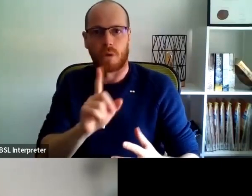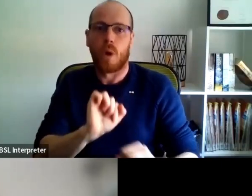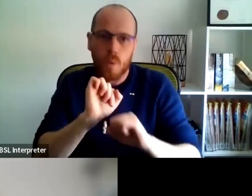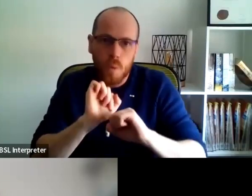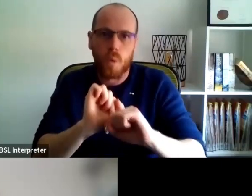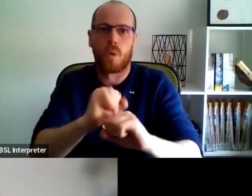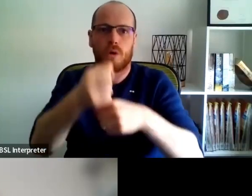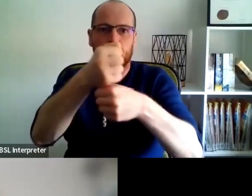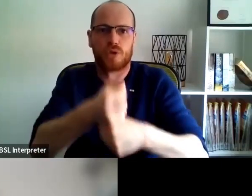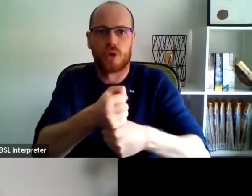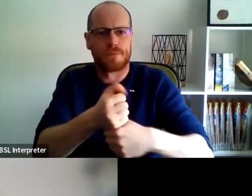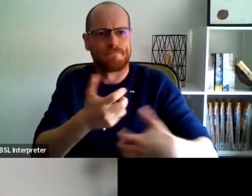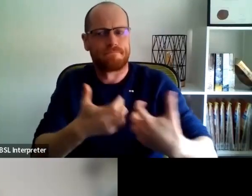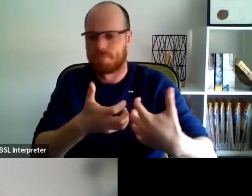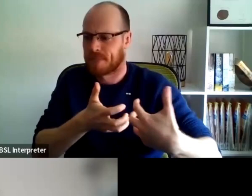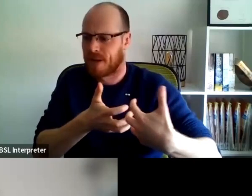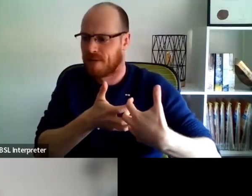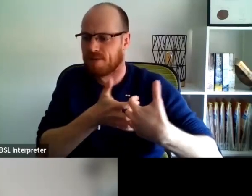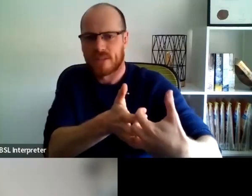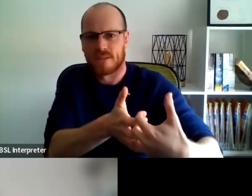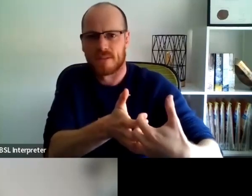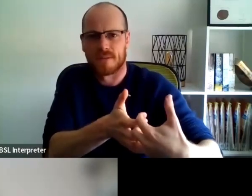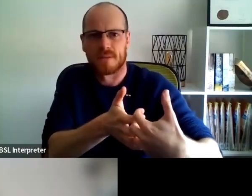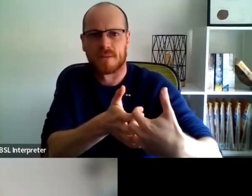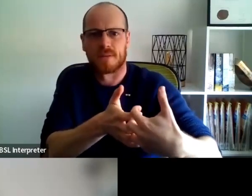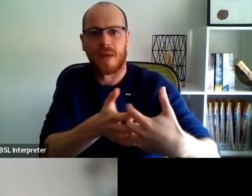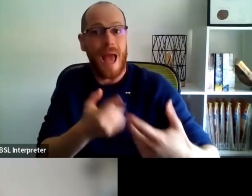you know, you kind of work with different things to see what, you know, but at least you've given